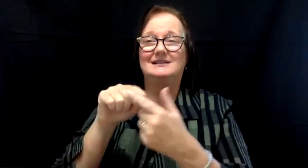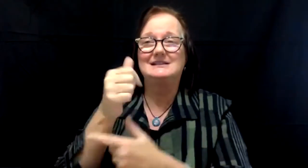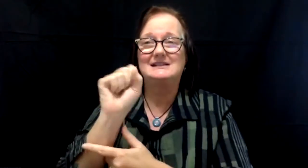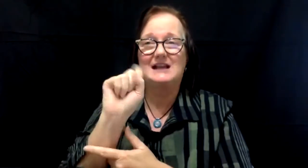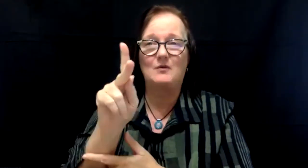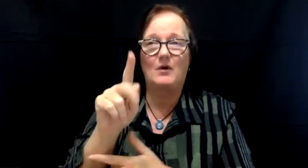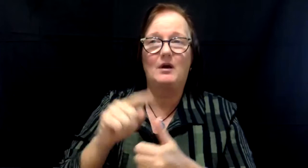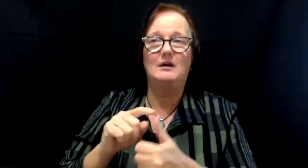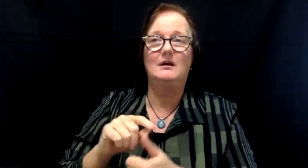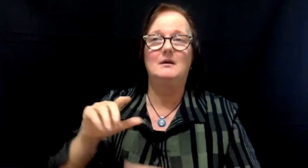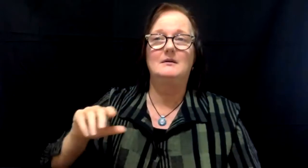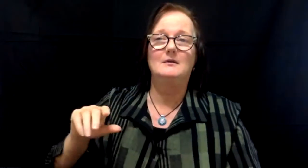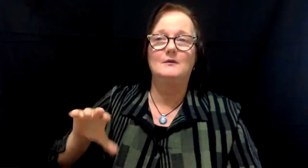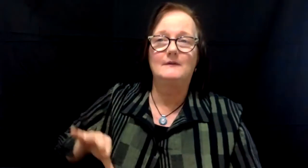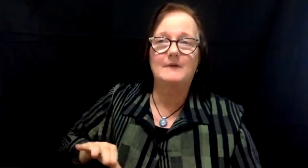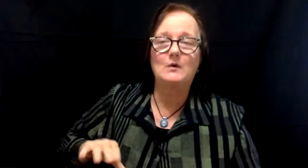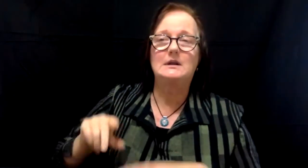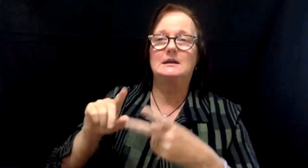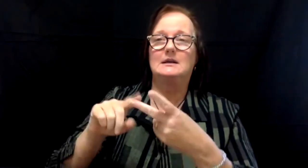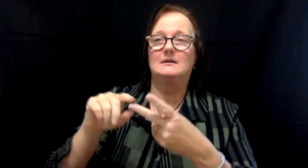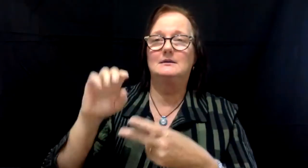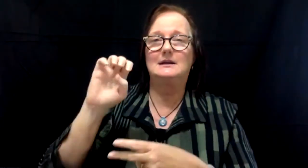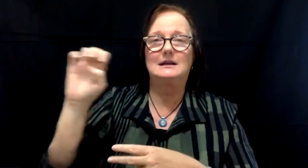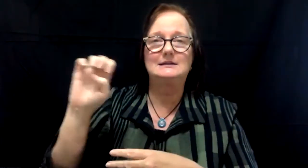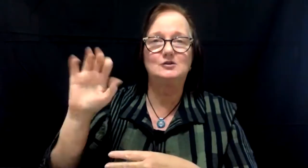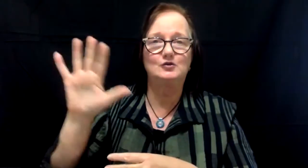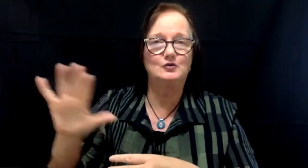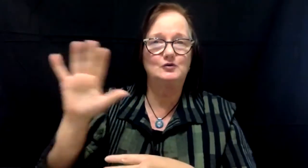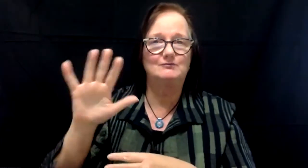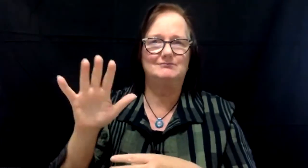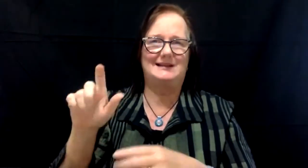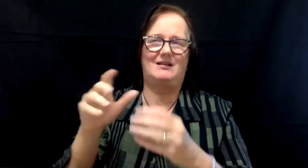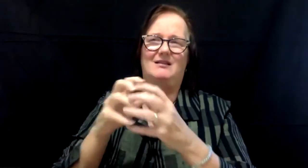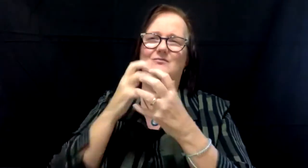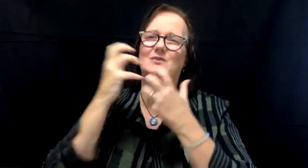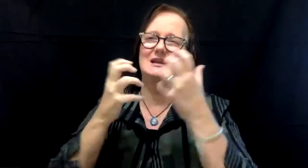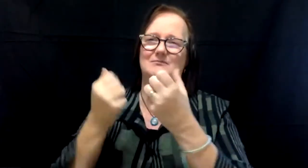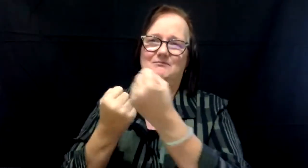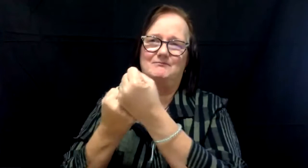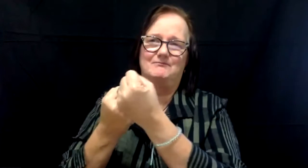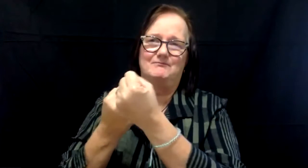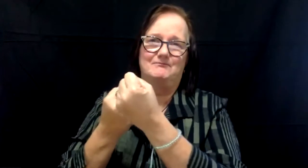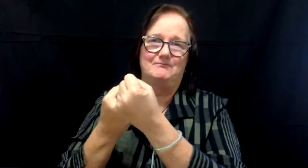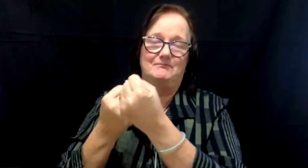Saskatchewan, Newfoundland, and the East coast is in urgency of support.